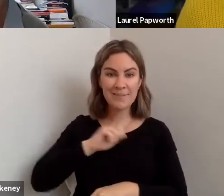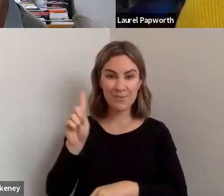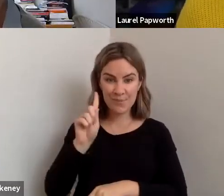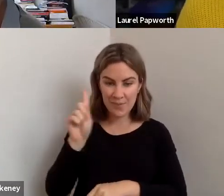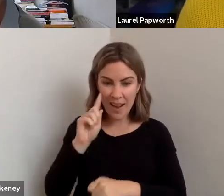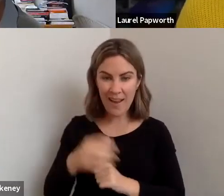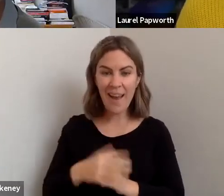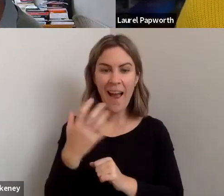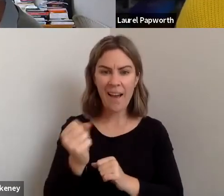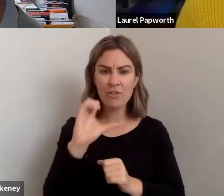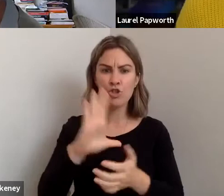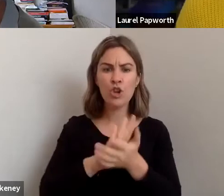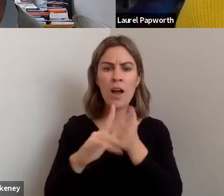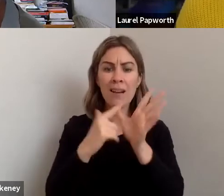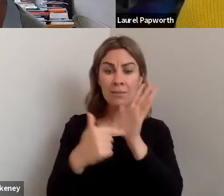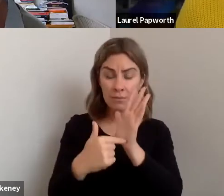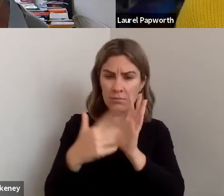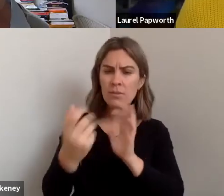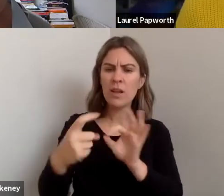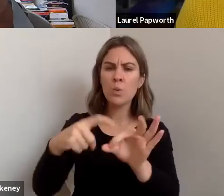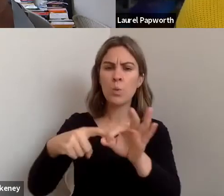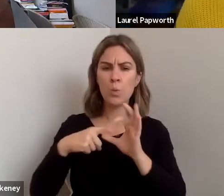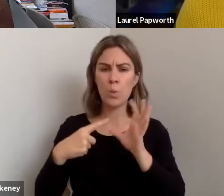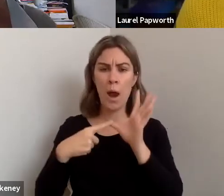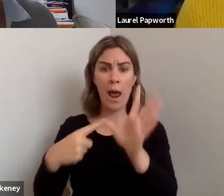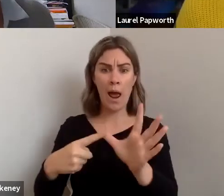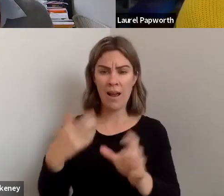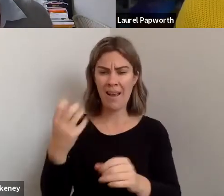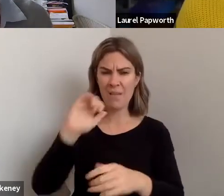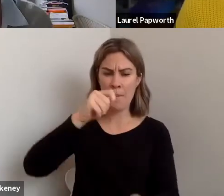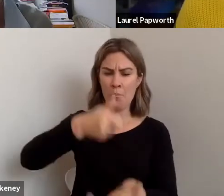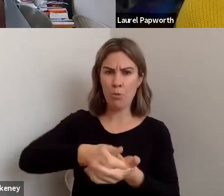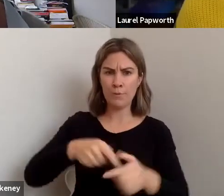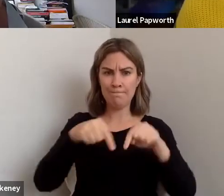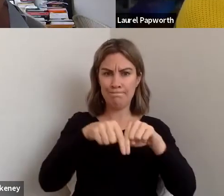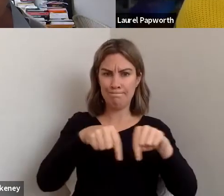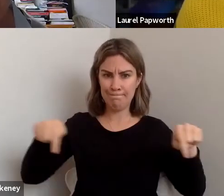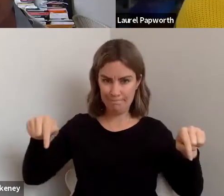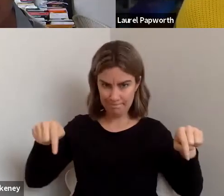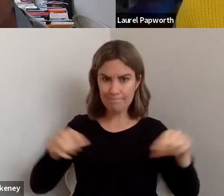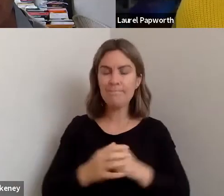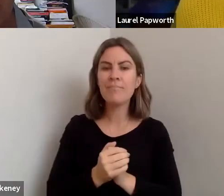the Q&A box in your tool bar at the bottom of the screen, or if you're coming through Facebook Live I think it's